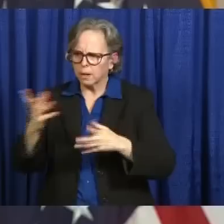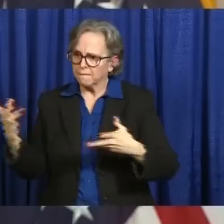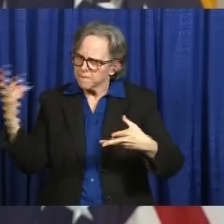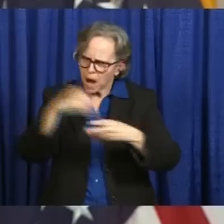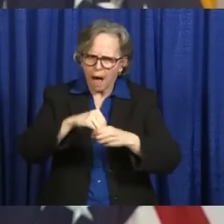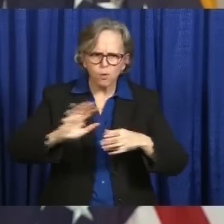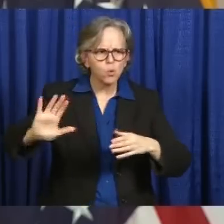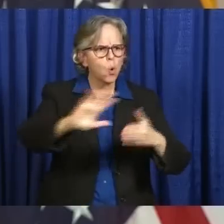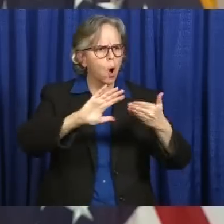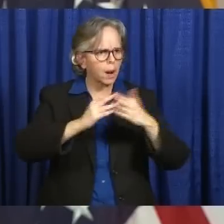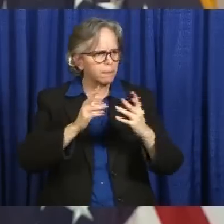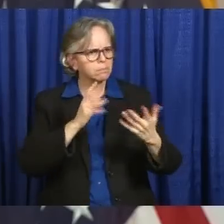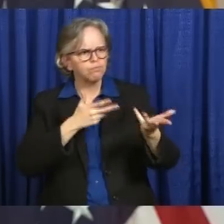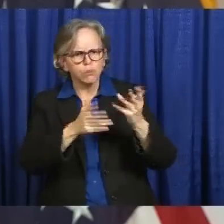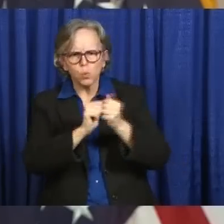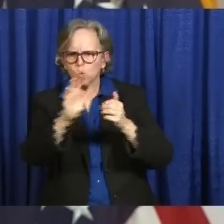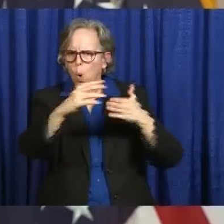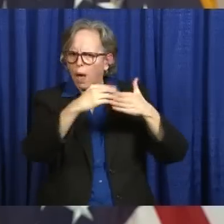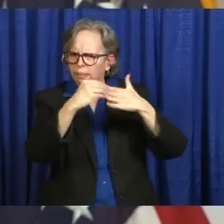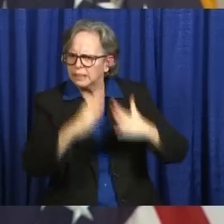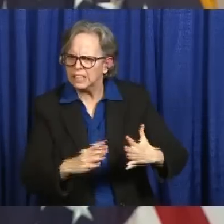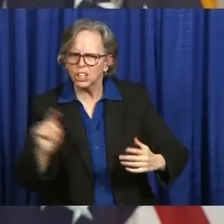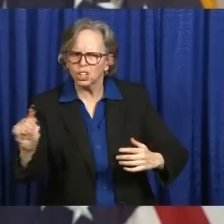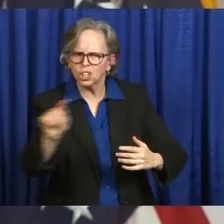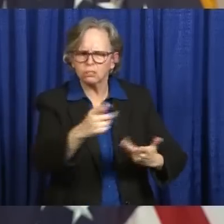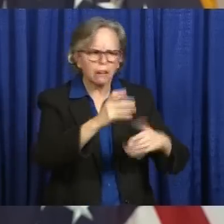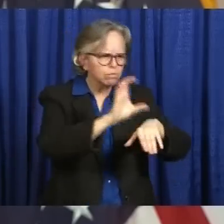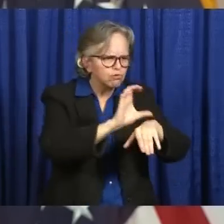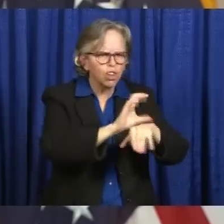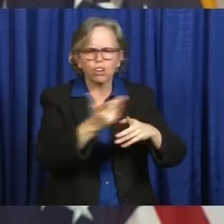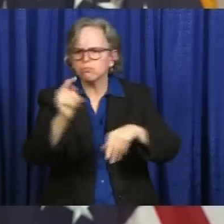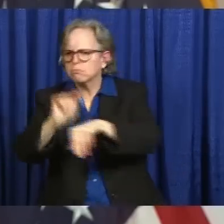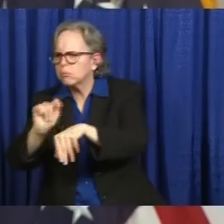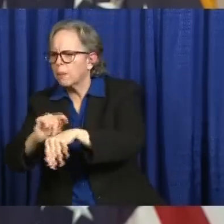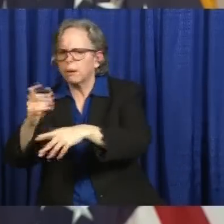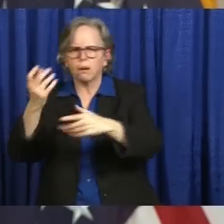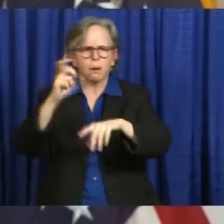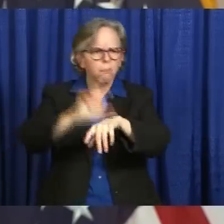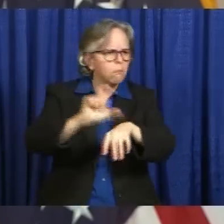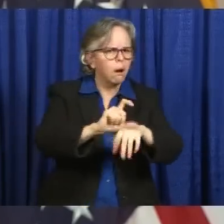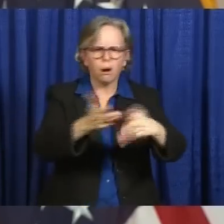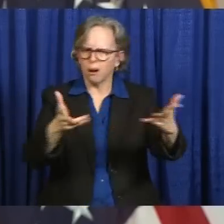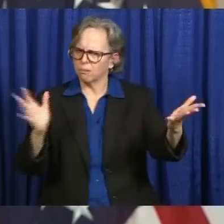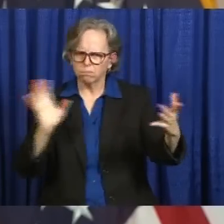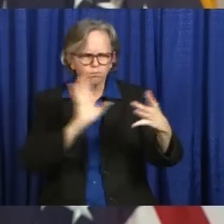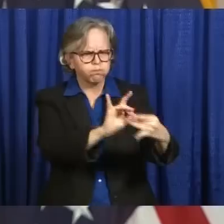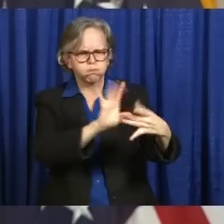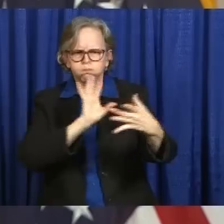TO COME IN PERSON, IF IT IS SOMETHING YOU NEED TO BE SEEN IN PERSON. IF YOU ARE INVOLVED IN A FAITH COMMUNITY, REACH OUT AND SEE WAYS YOU CAN BE CONNECTED